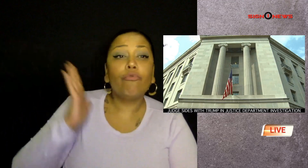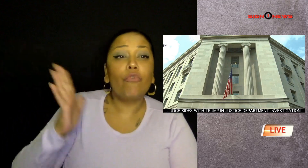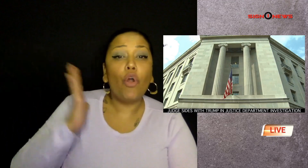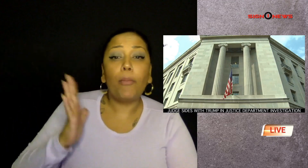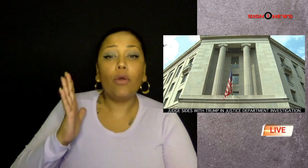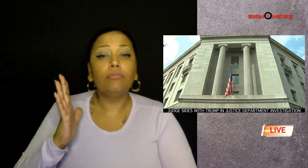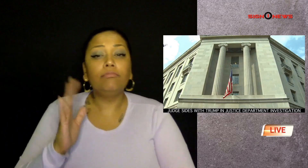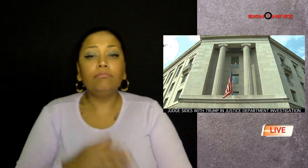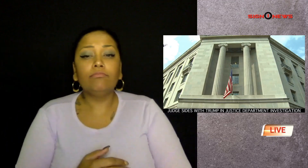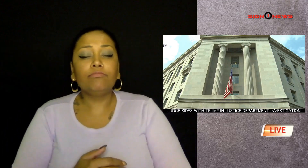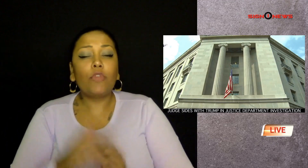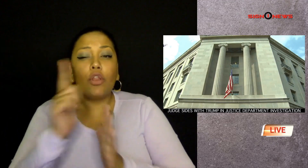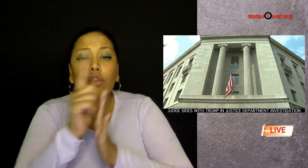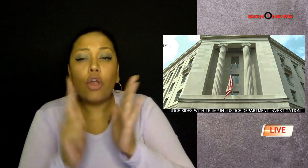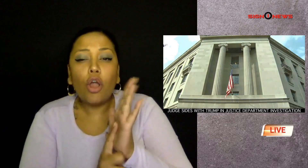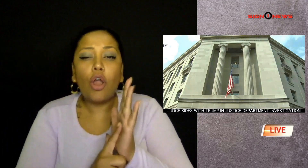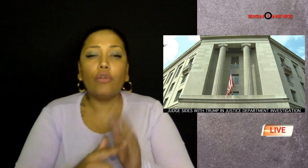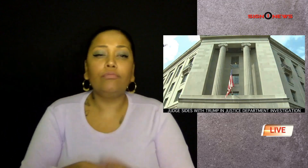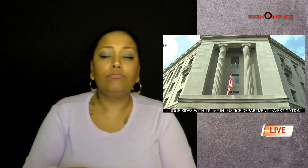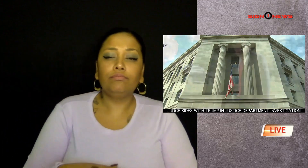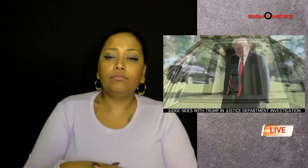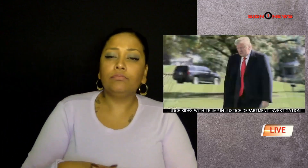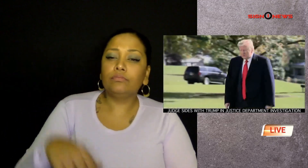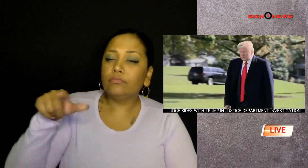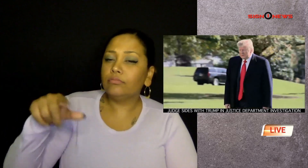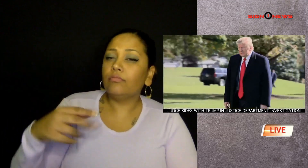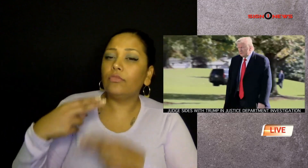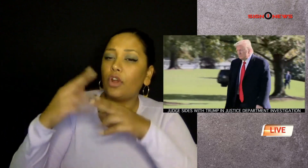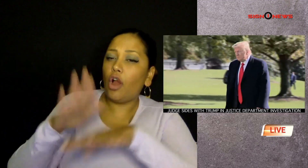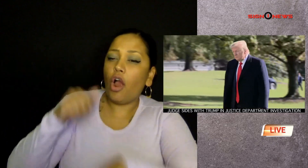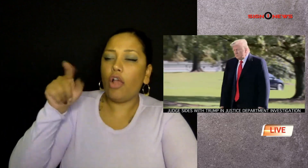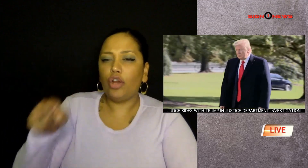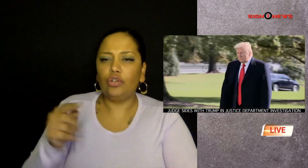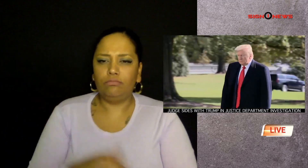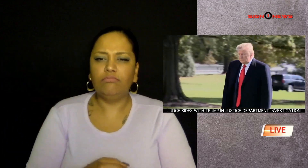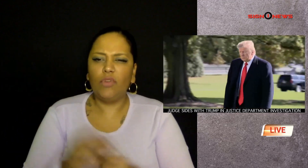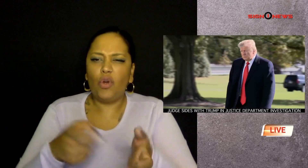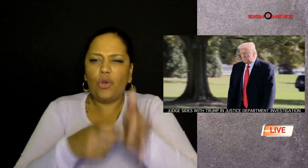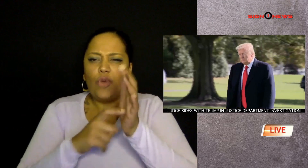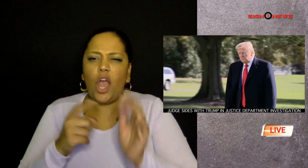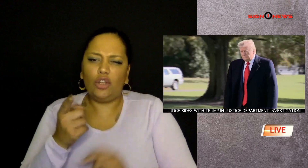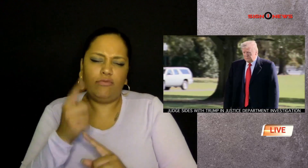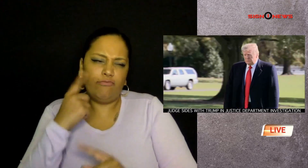Trump's own former Attorney General called her ruling to require a special master.